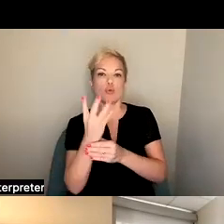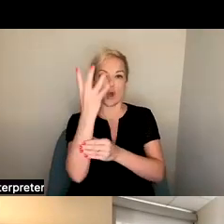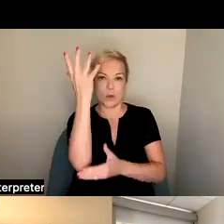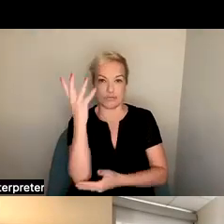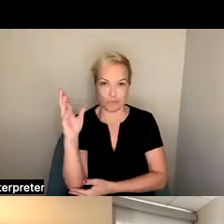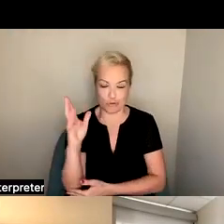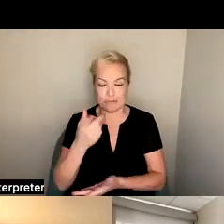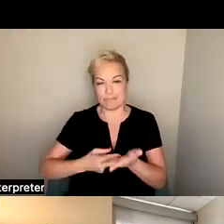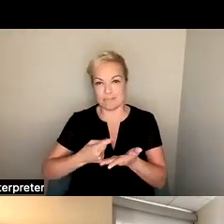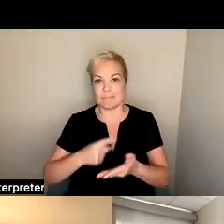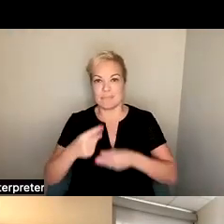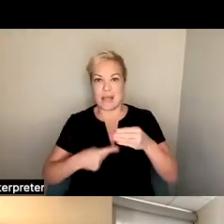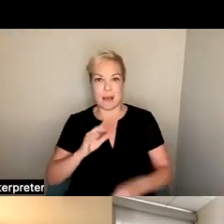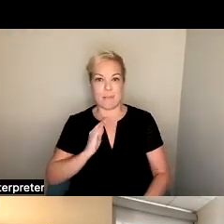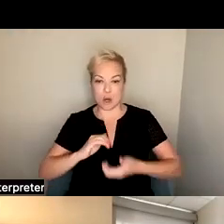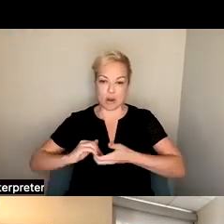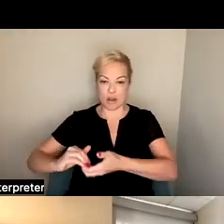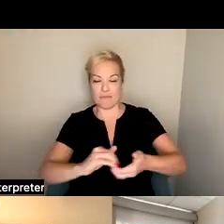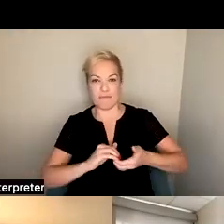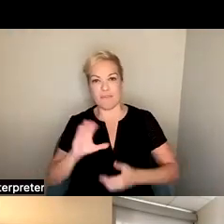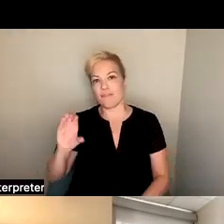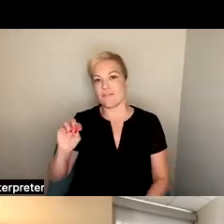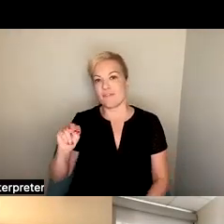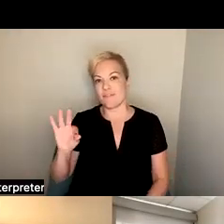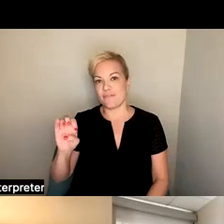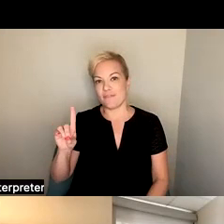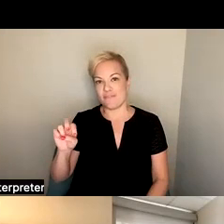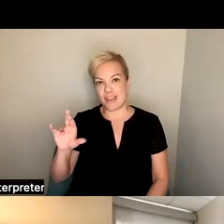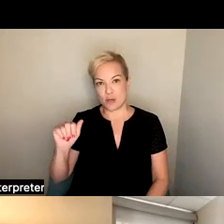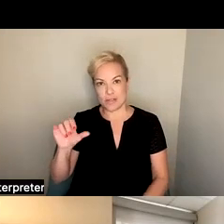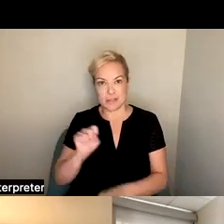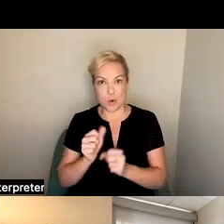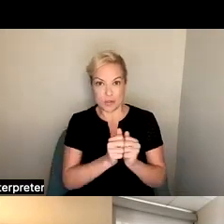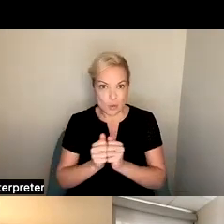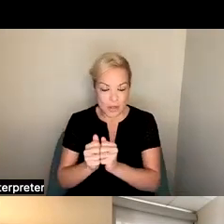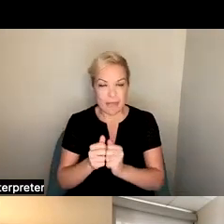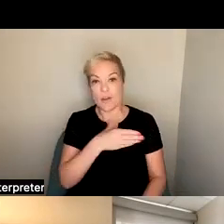and Confederacy work together. And then, as Europeans start to come to this new world,